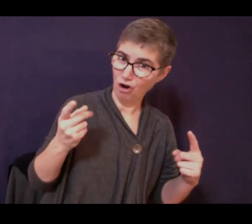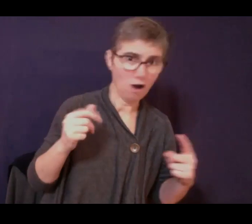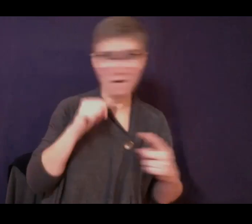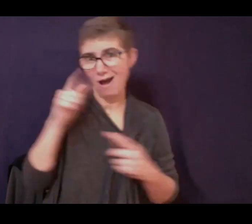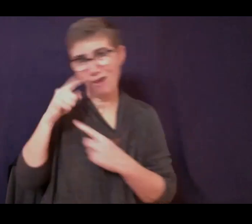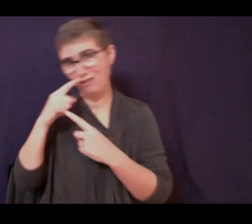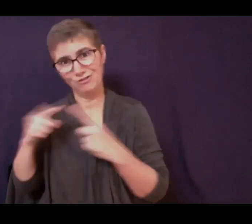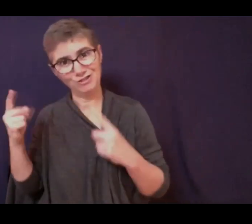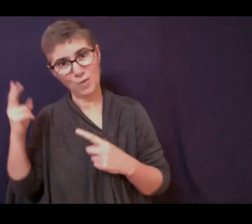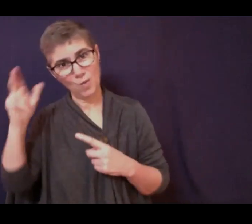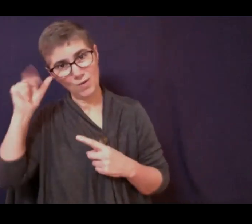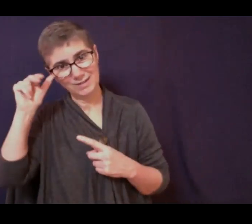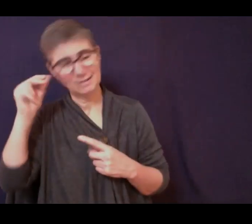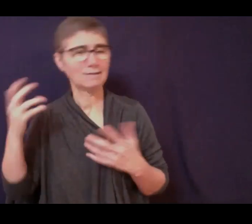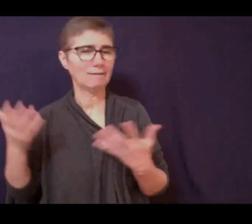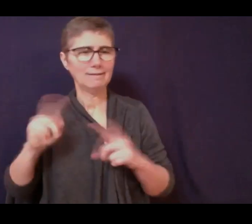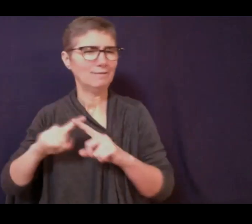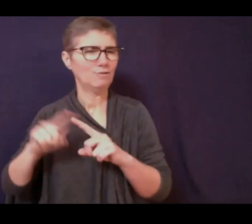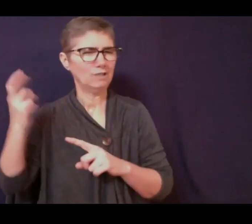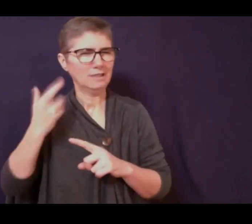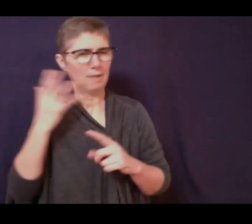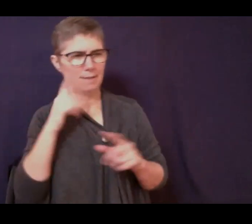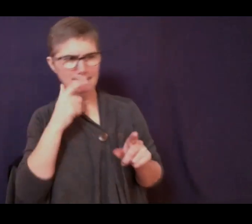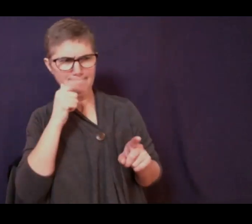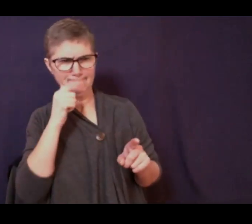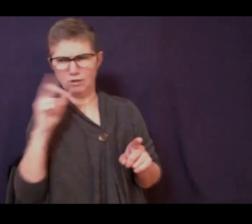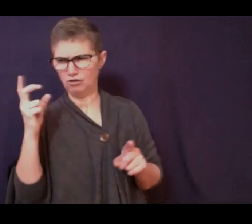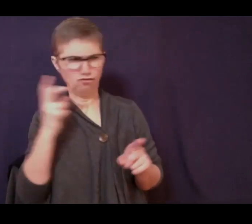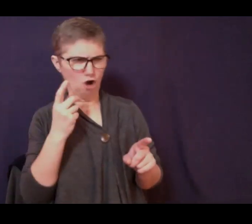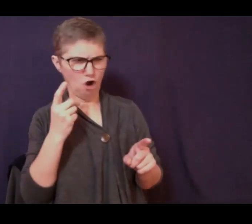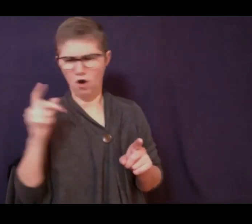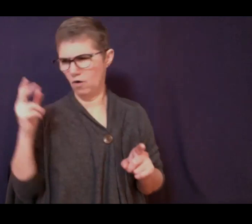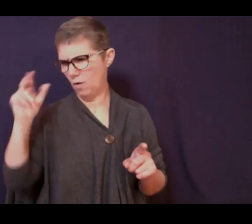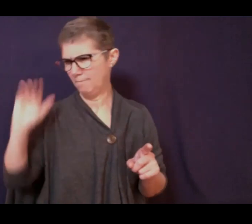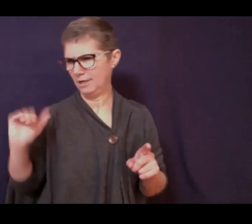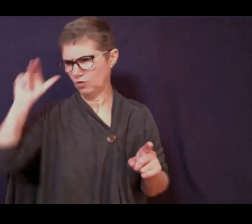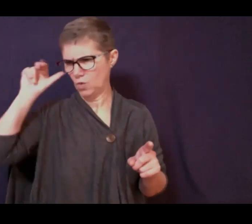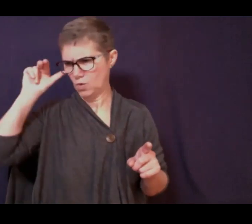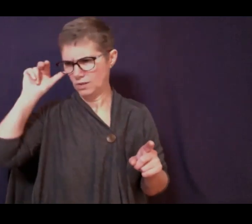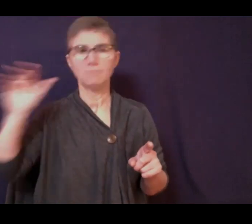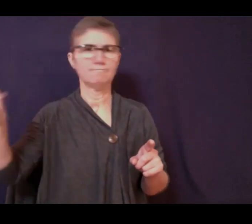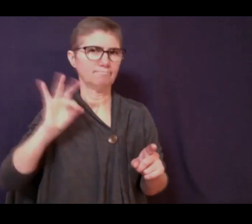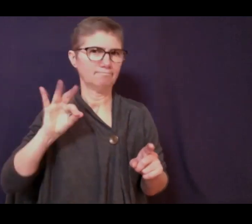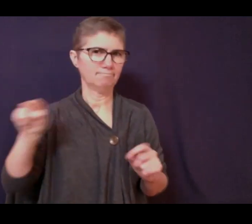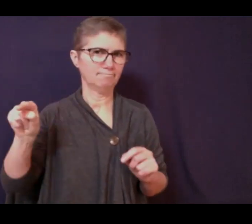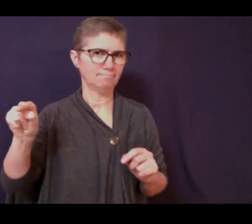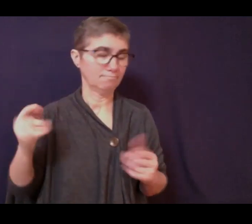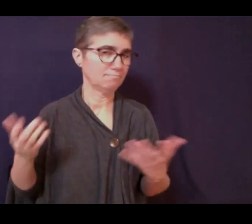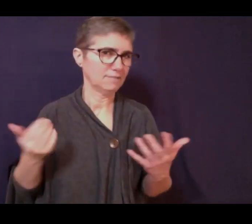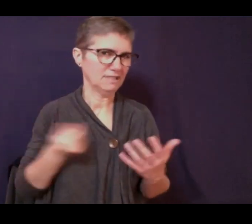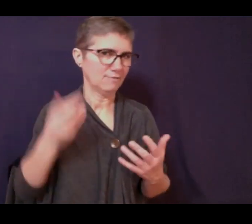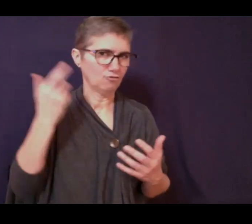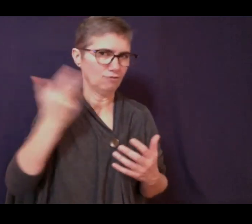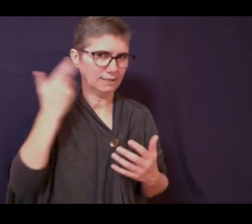different reasons someone might choose to have a miniature horse instead of a dog. The particular